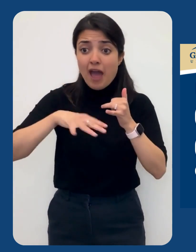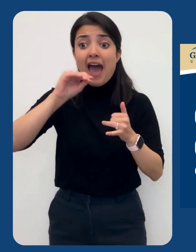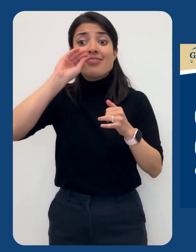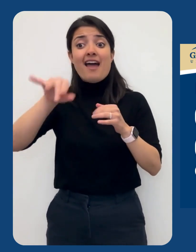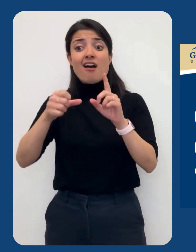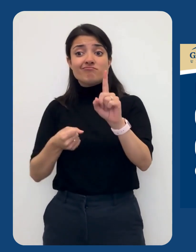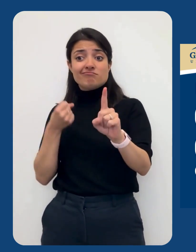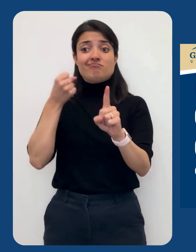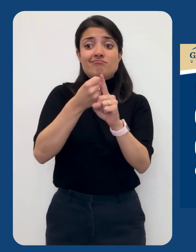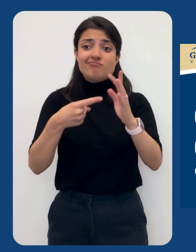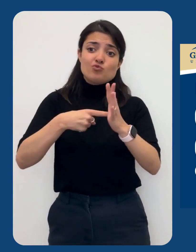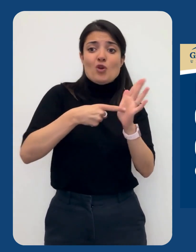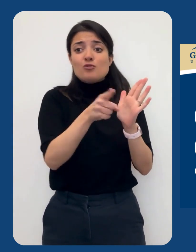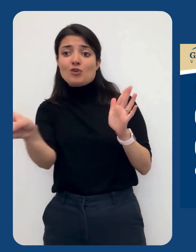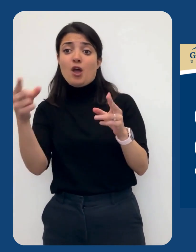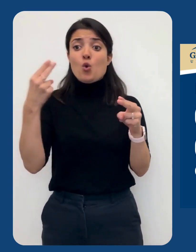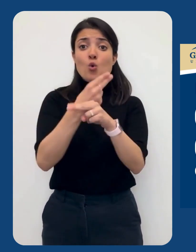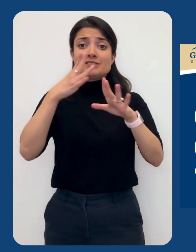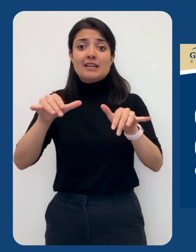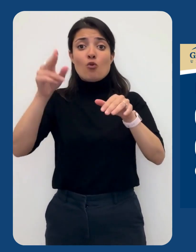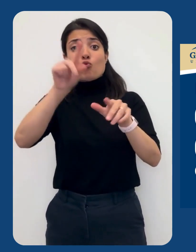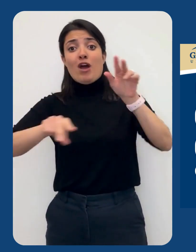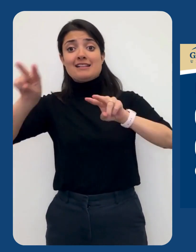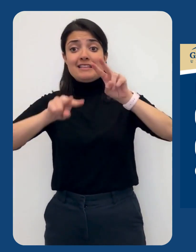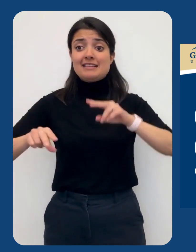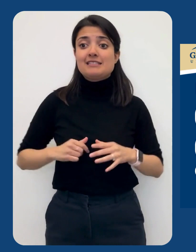and is this reflected in user ratings?